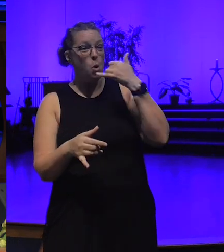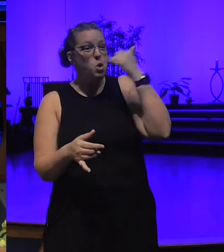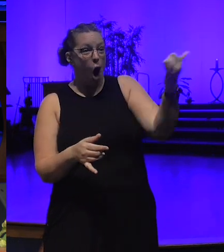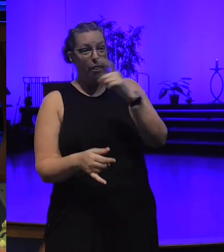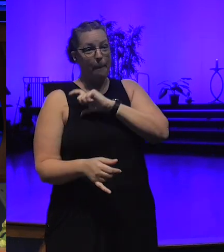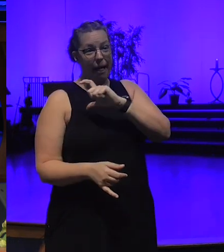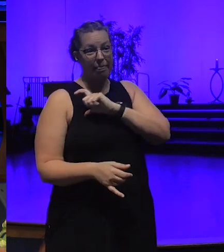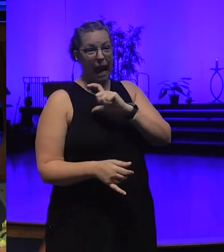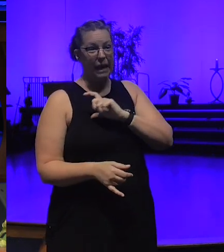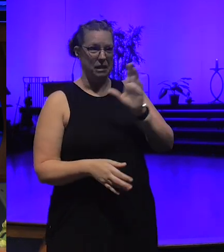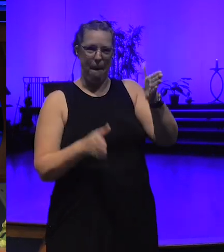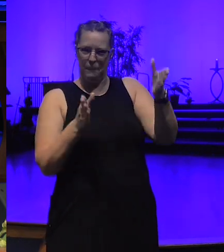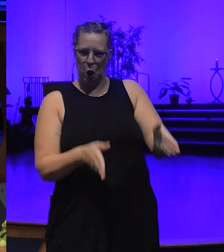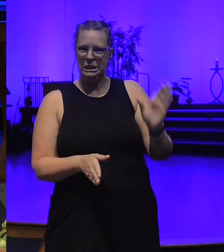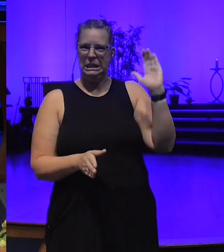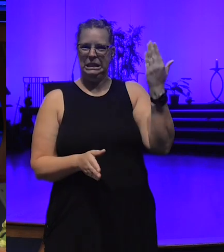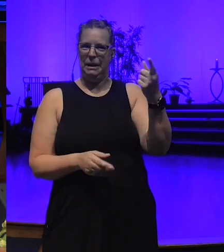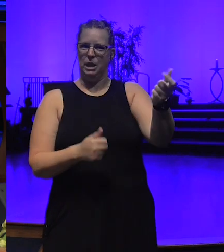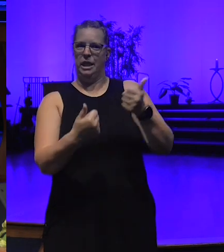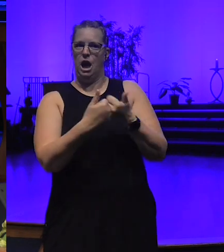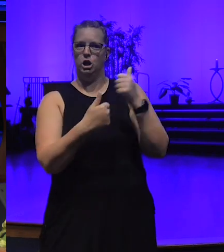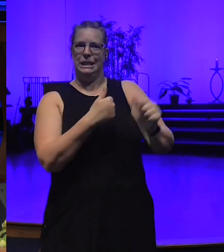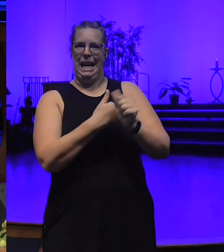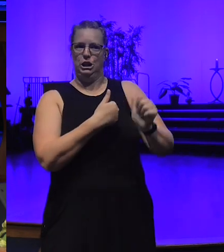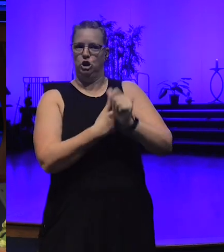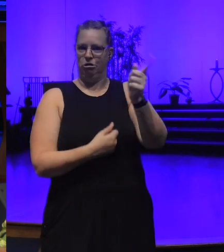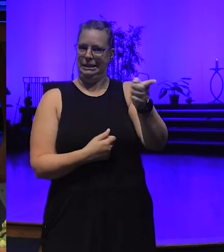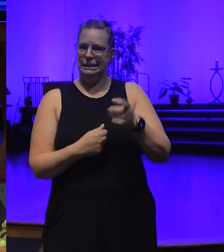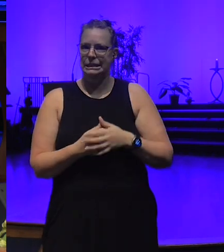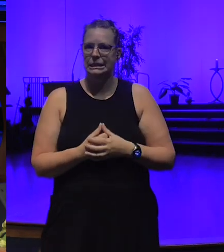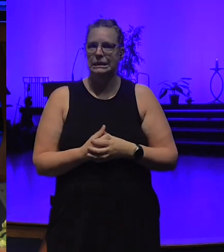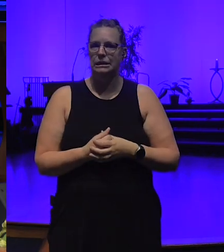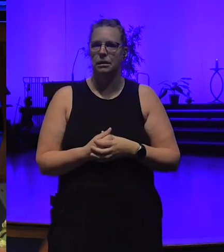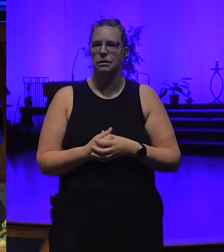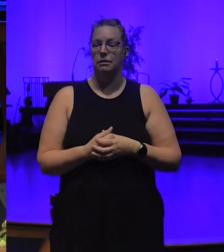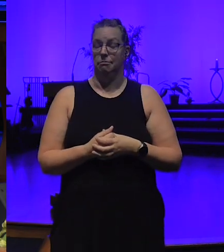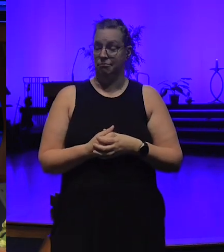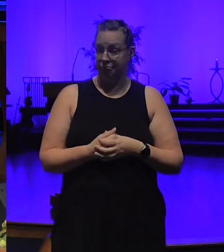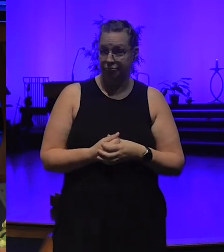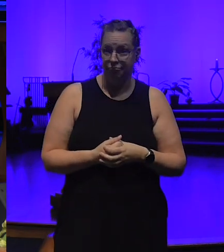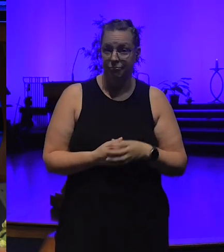person seems like they might be dangerous all within that inner knowing Within Myself